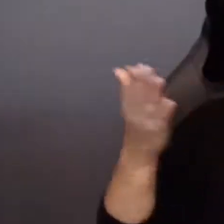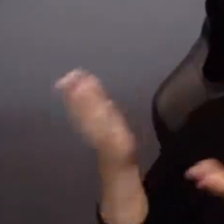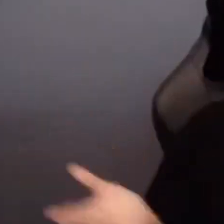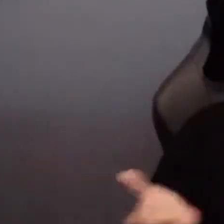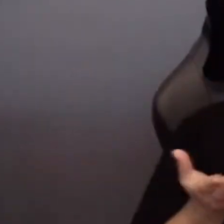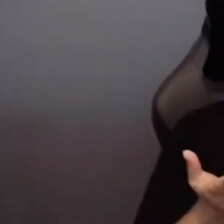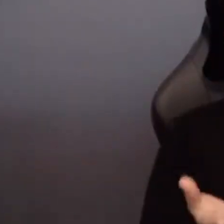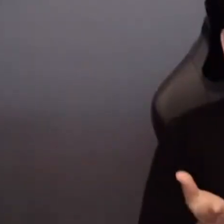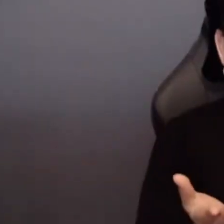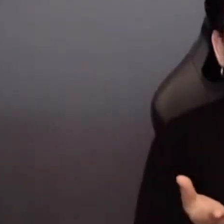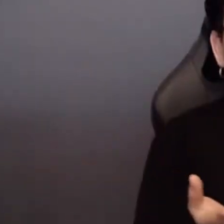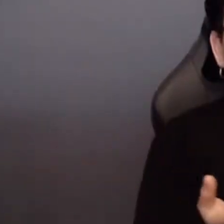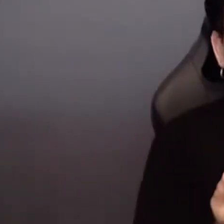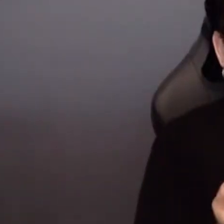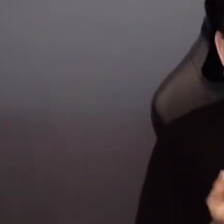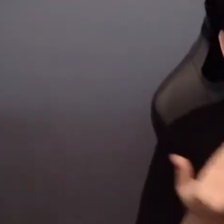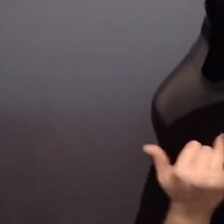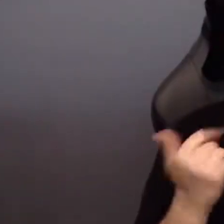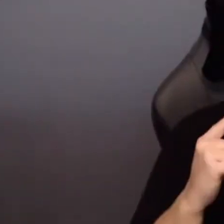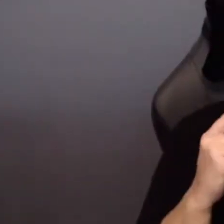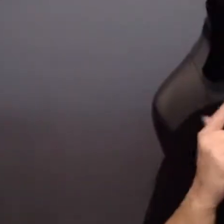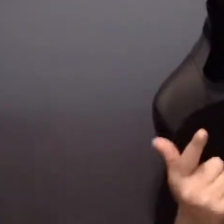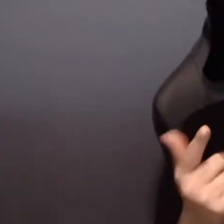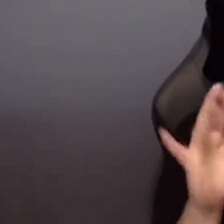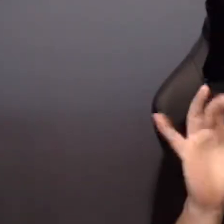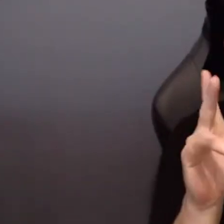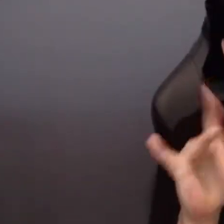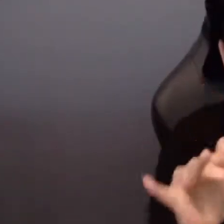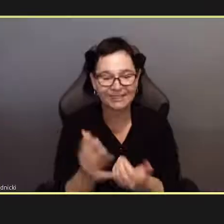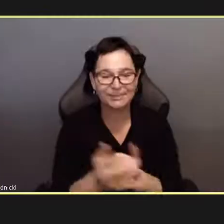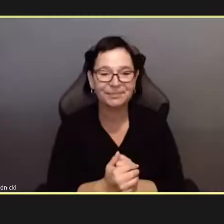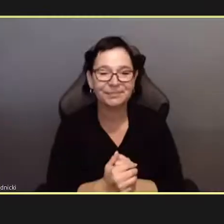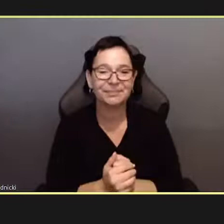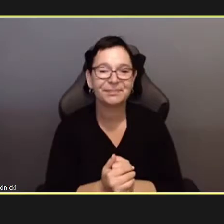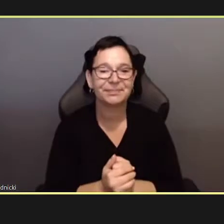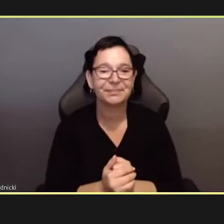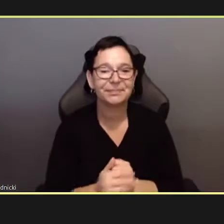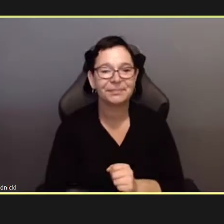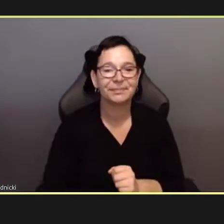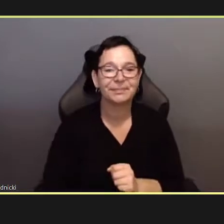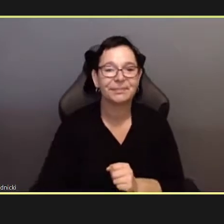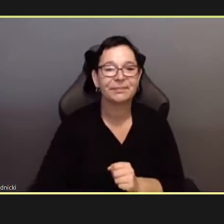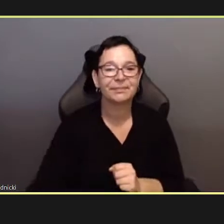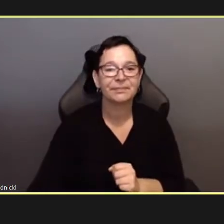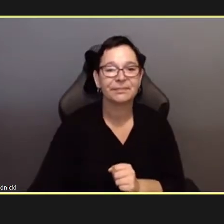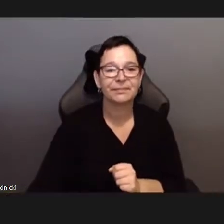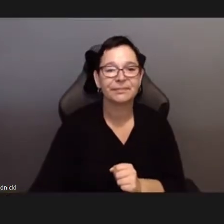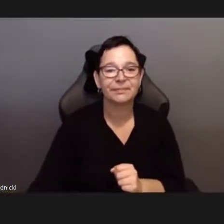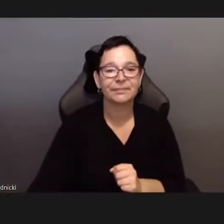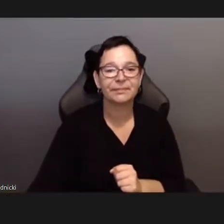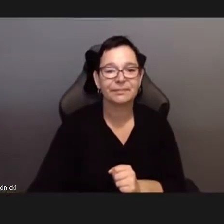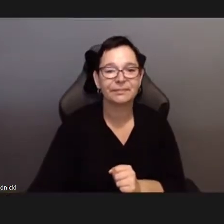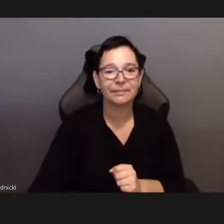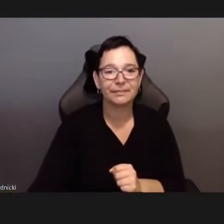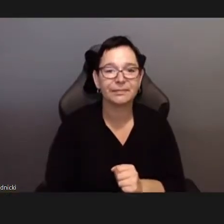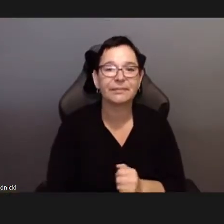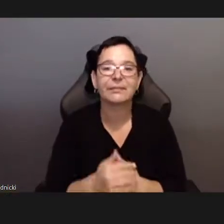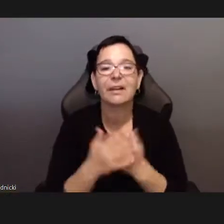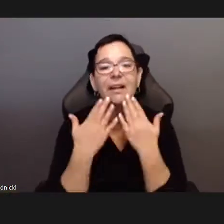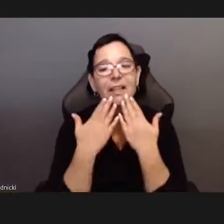to explore and engage thinking about sex in the time of pandemic. Thanks Ricky for inviting me to open the vent.